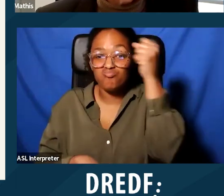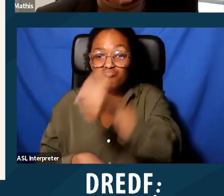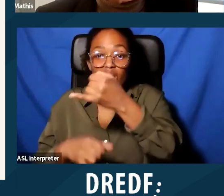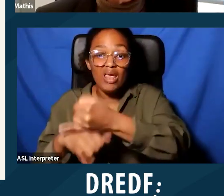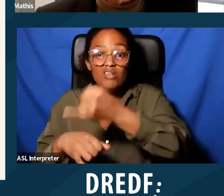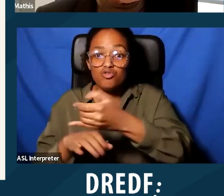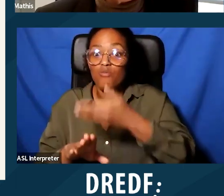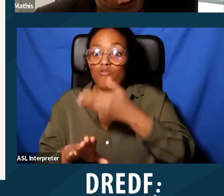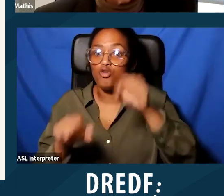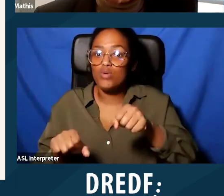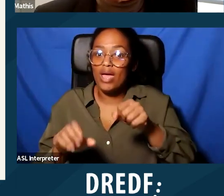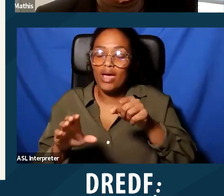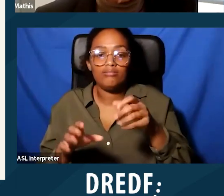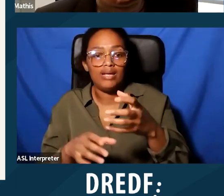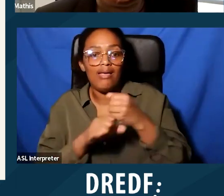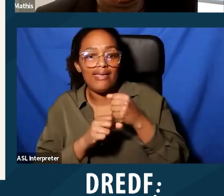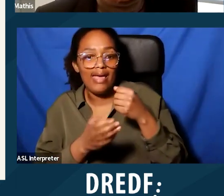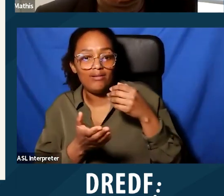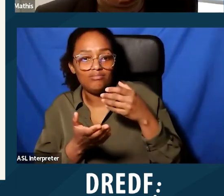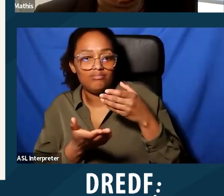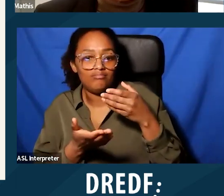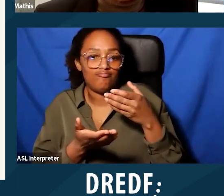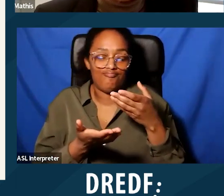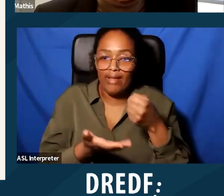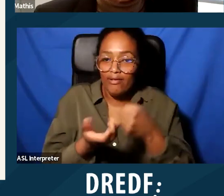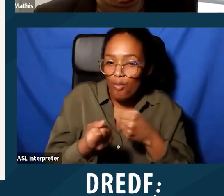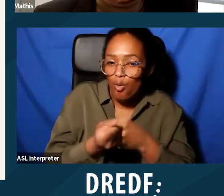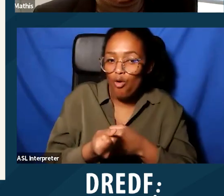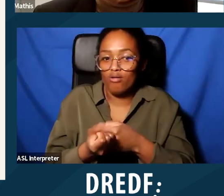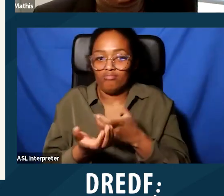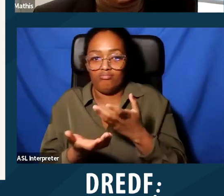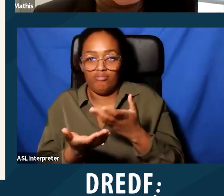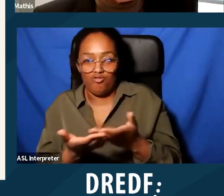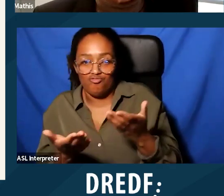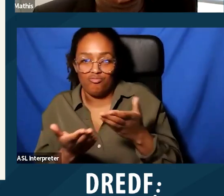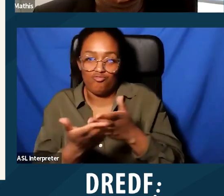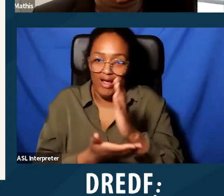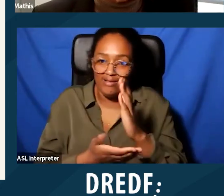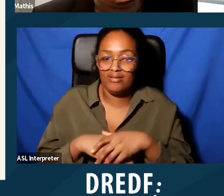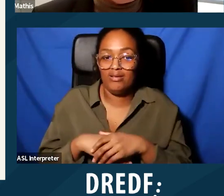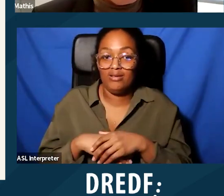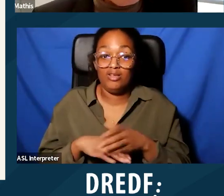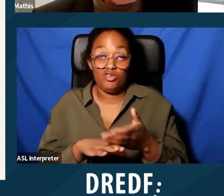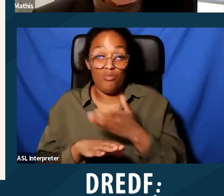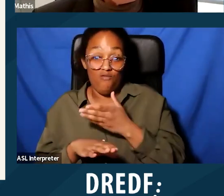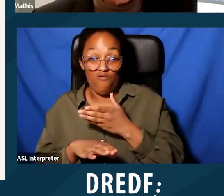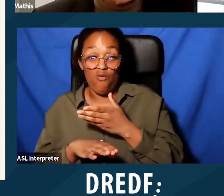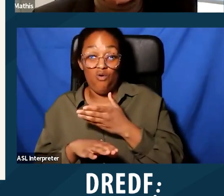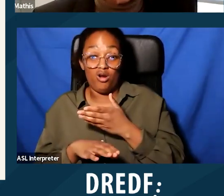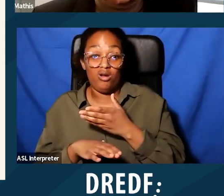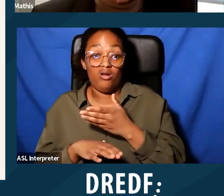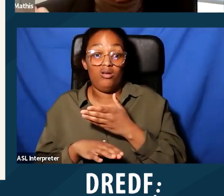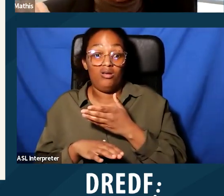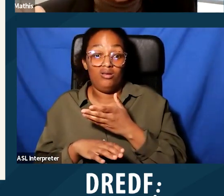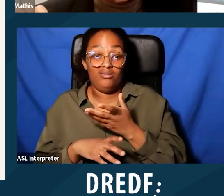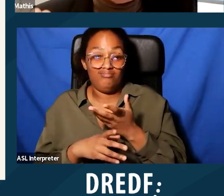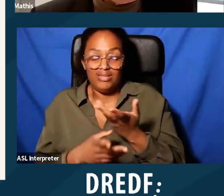sue. And we all know that once somebody has to wait until they get institutionalized,